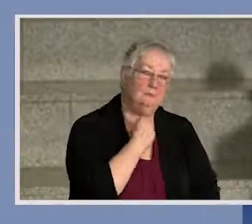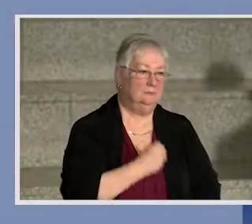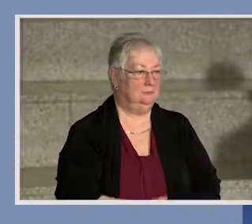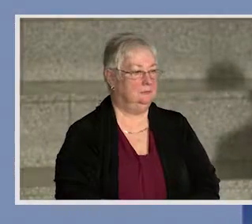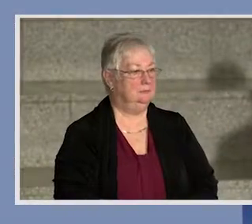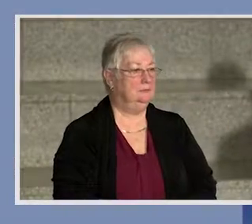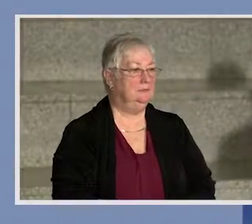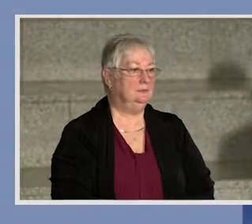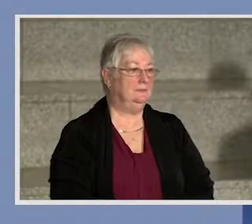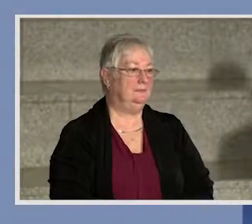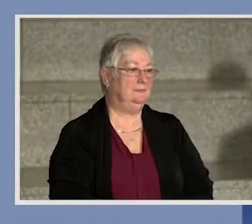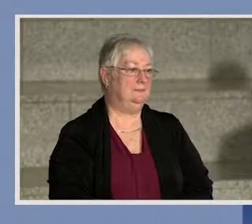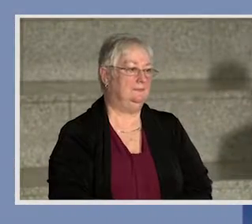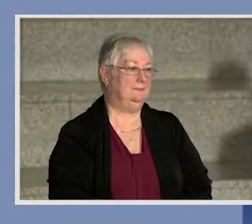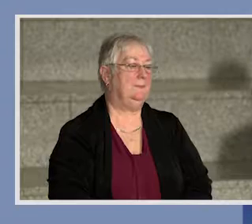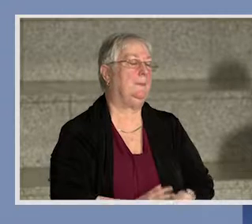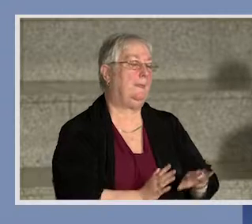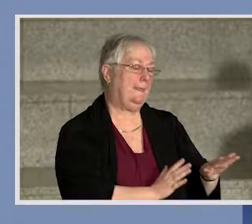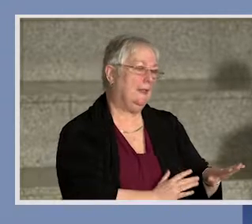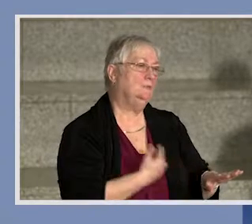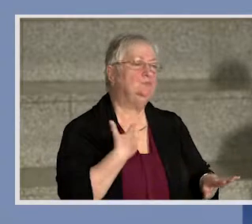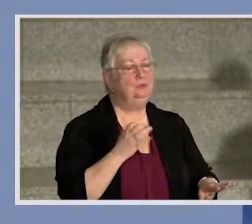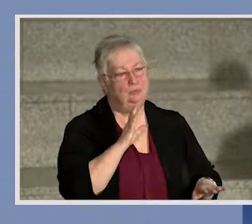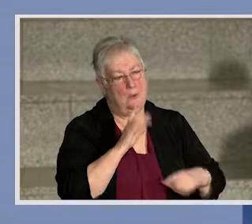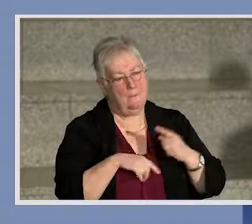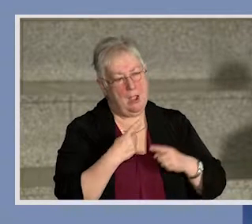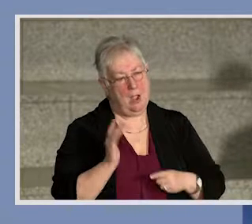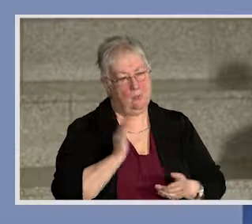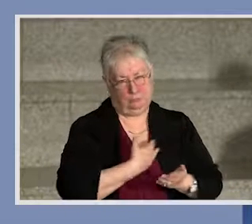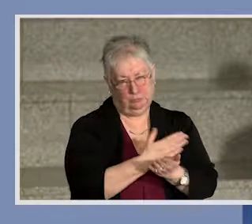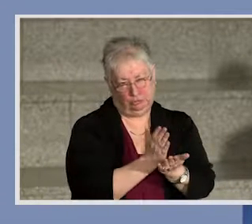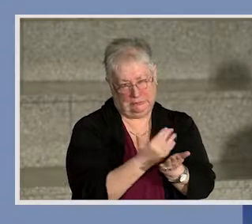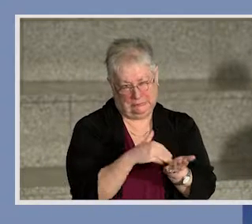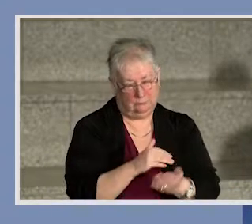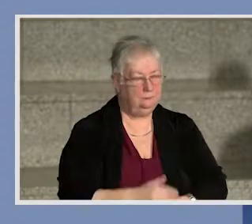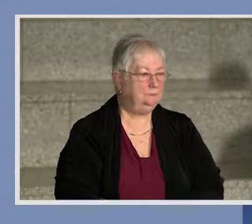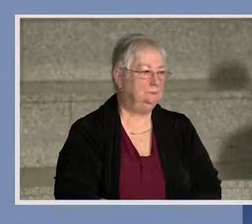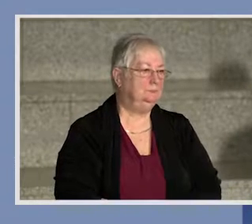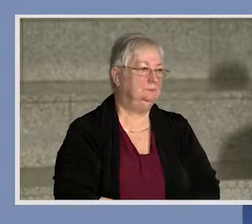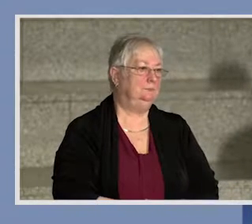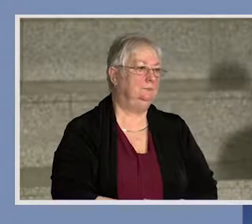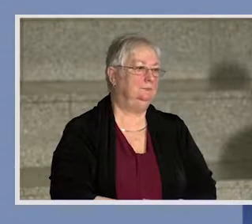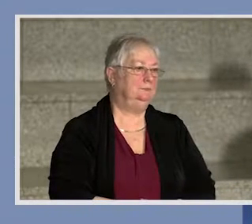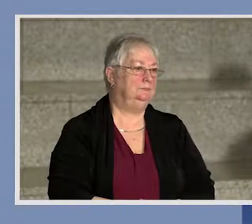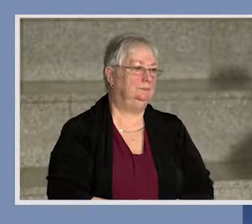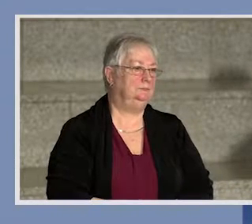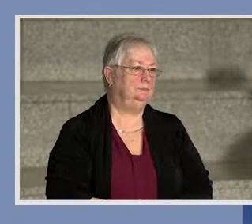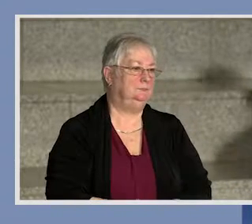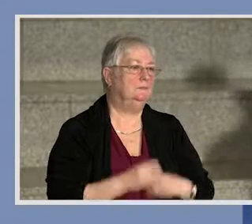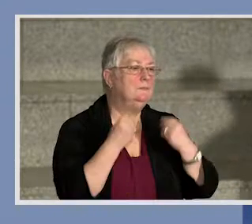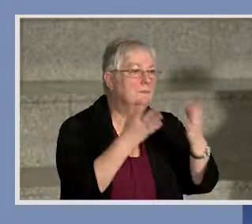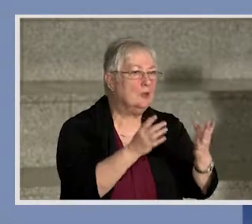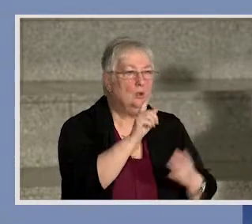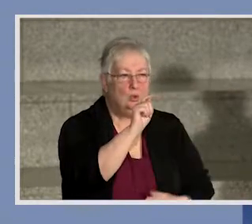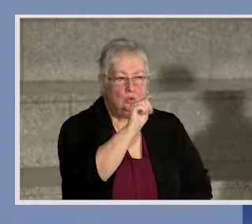ABOUT OUR BUDGET AND SO THAT YOU CAN HAVE TOOLS TO PARTICIPATE IN THE CONVERSATION. AS YOU SEE ON THIS SLIDE THERE